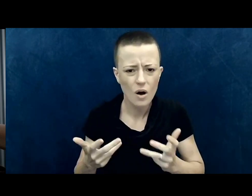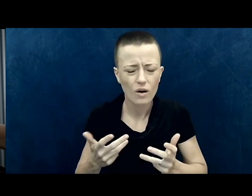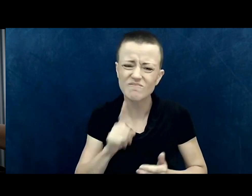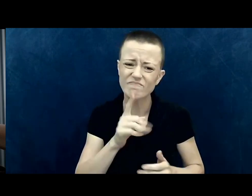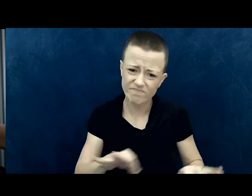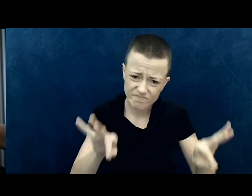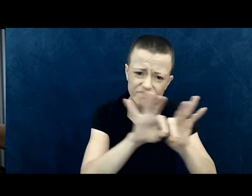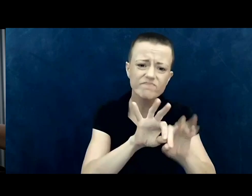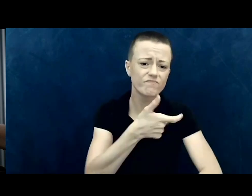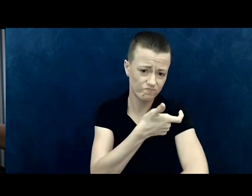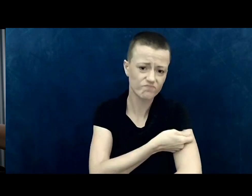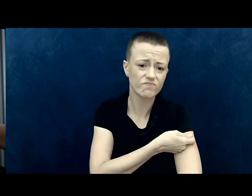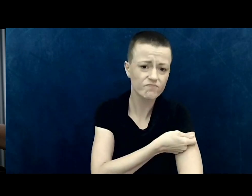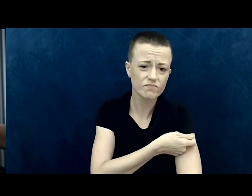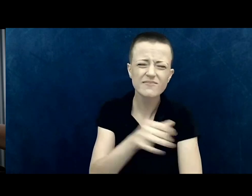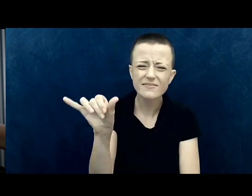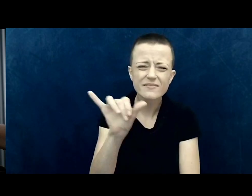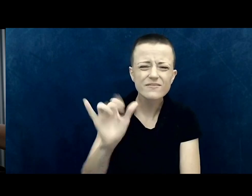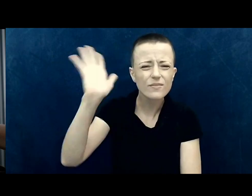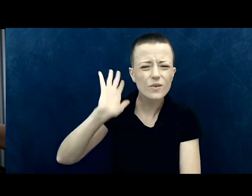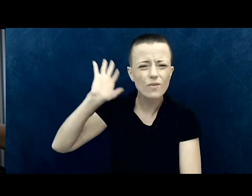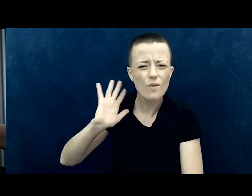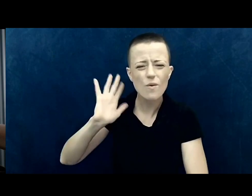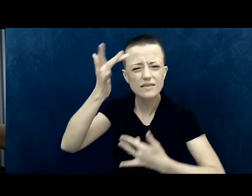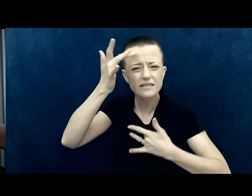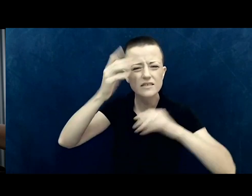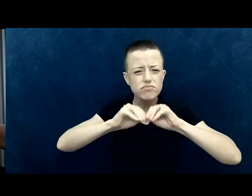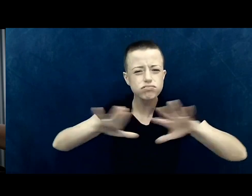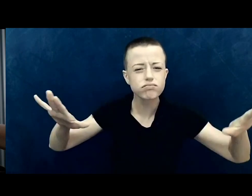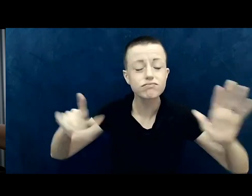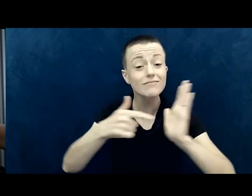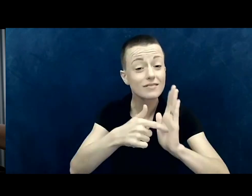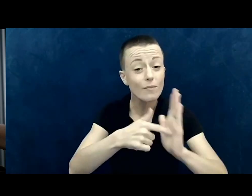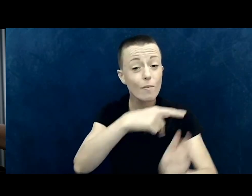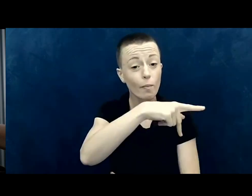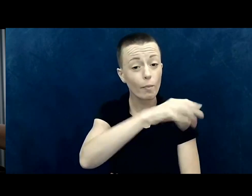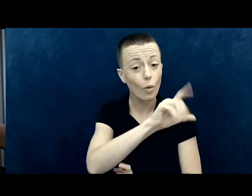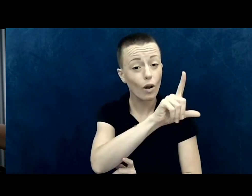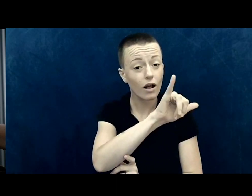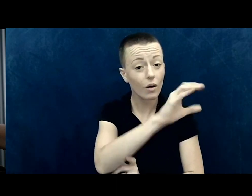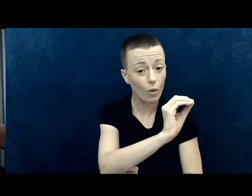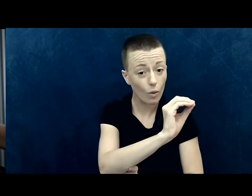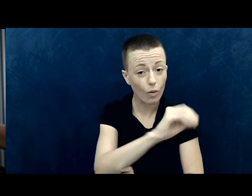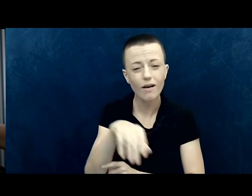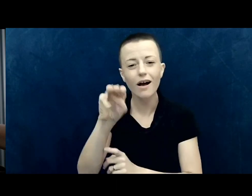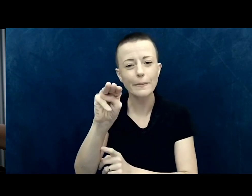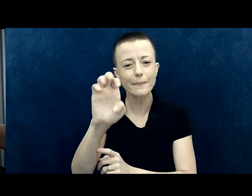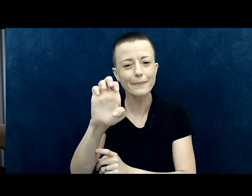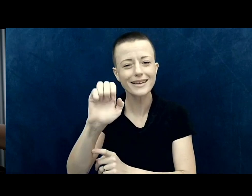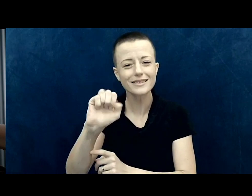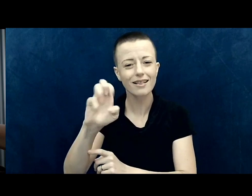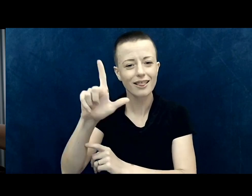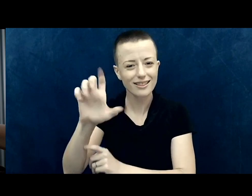just as they have been for the pandemics and other terrible illnesses that have come before it, such as polio and measles.